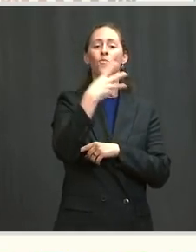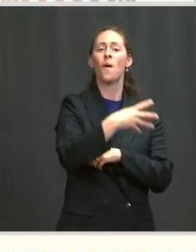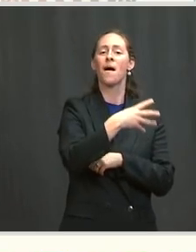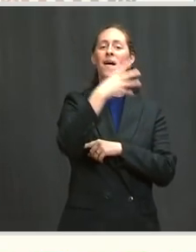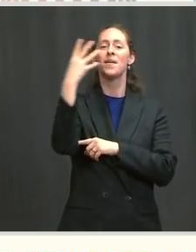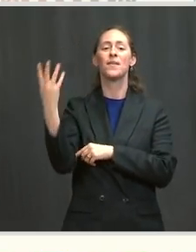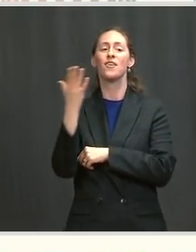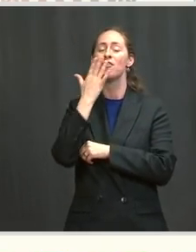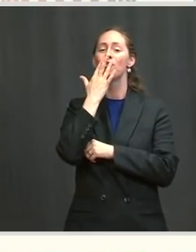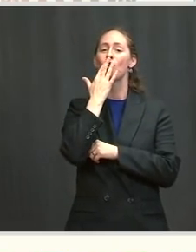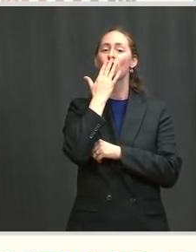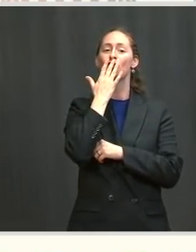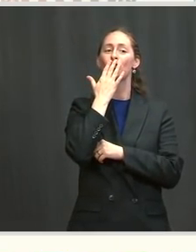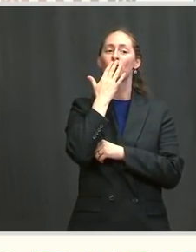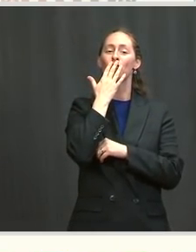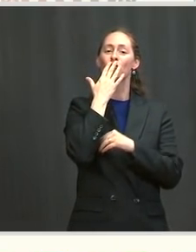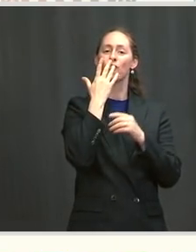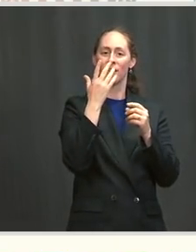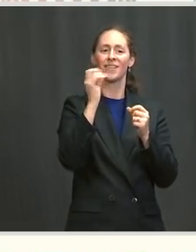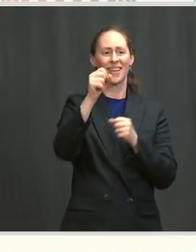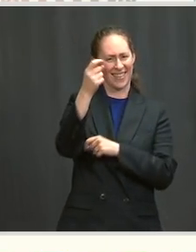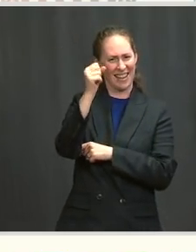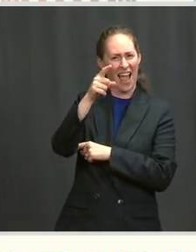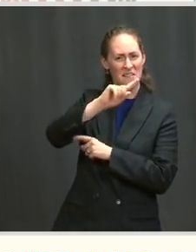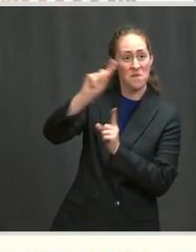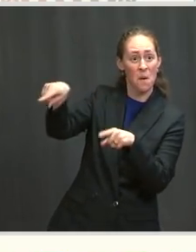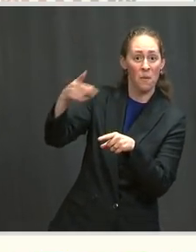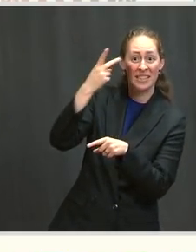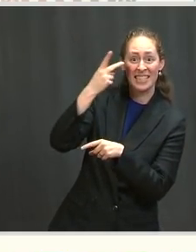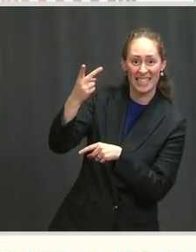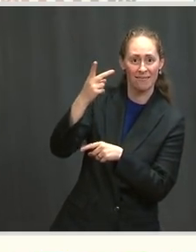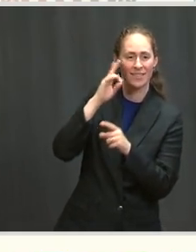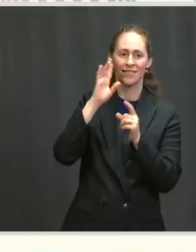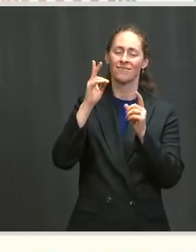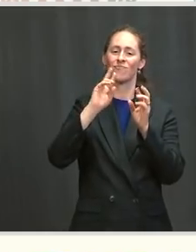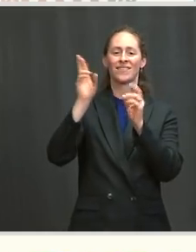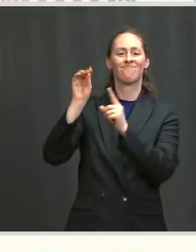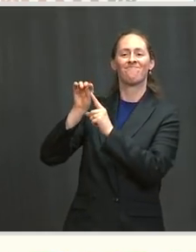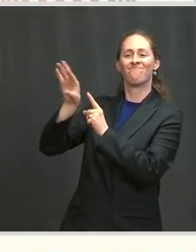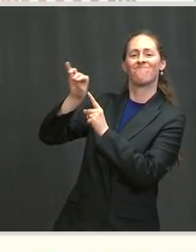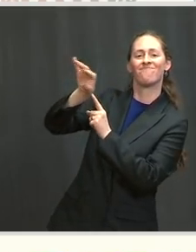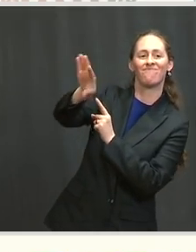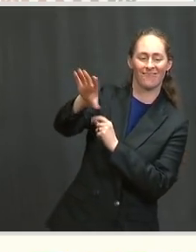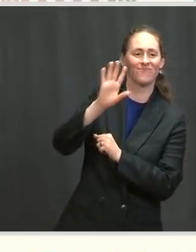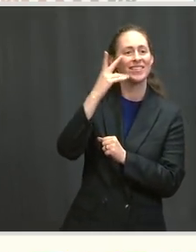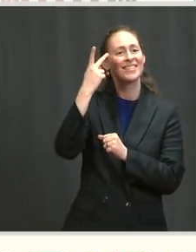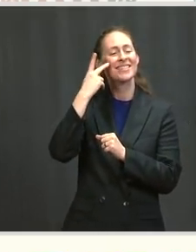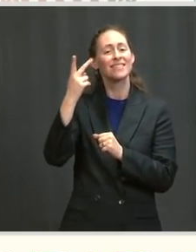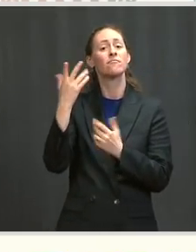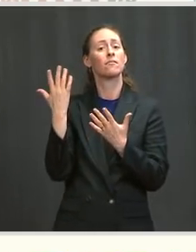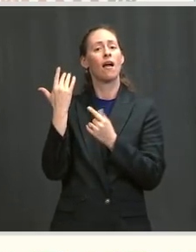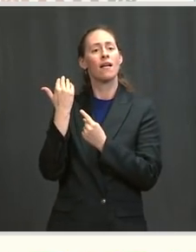which you'll have a chance to see in just a few minutes. You'll see a candle carried during the AIDS vigil